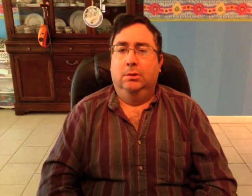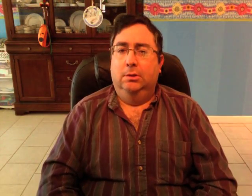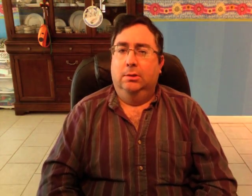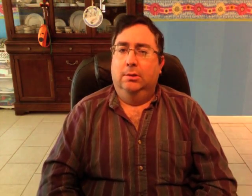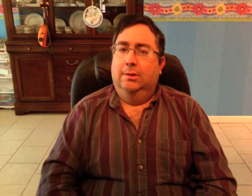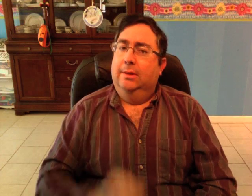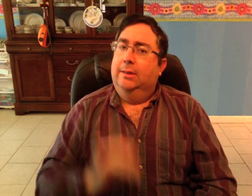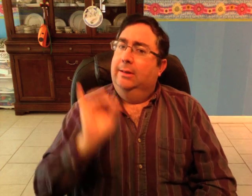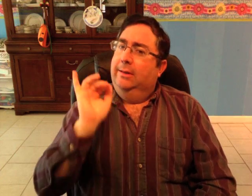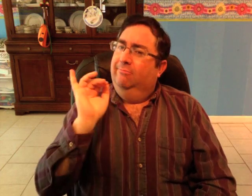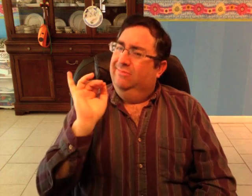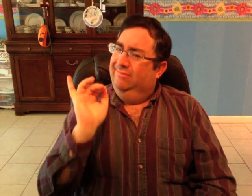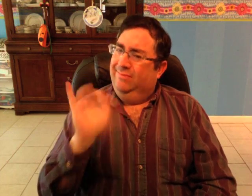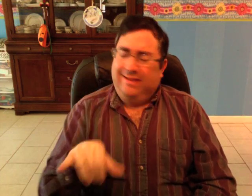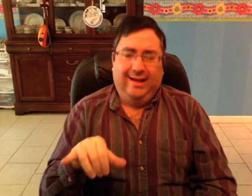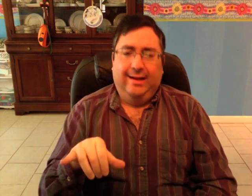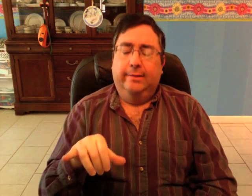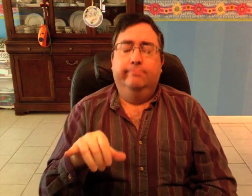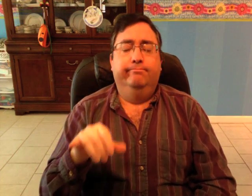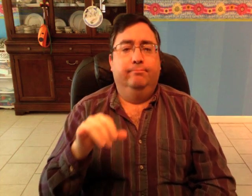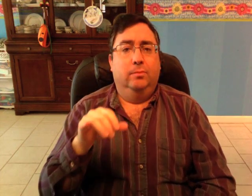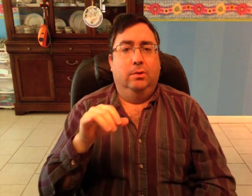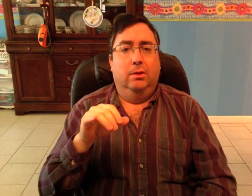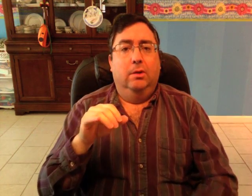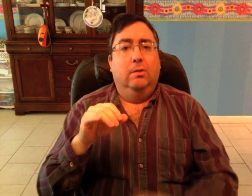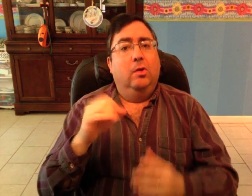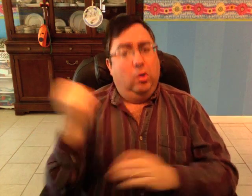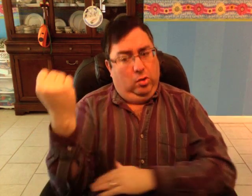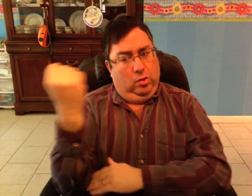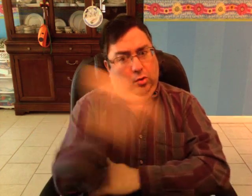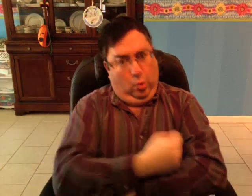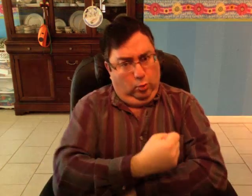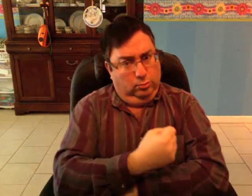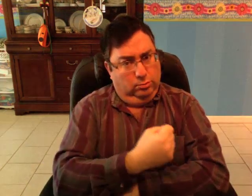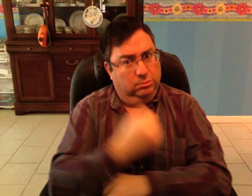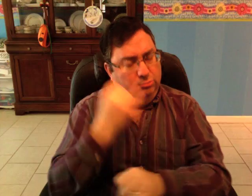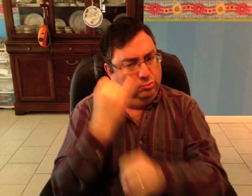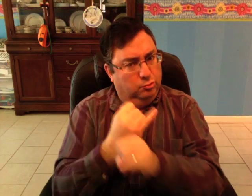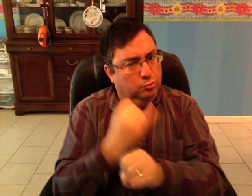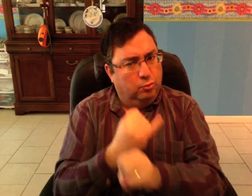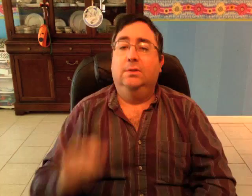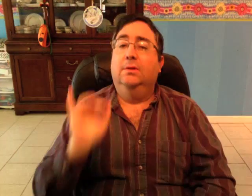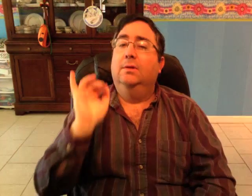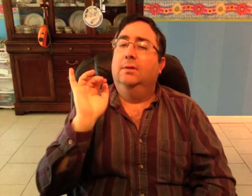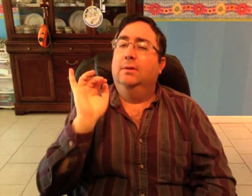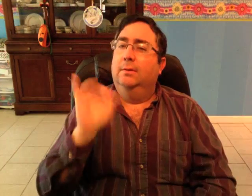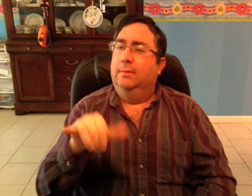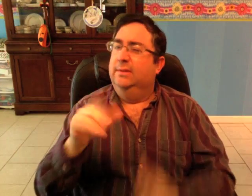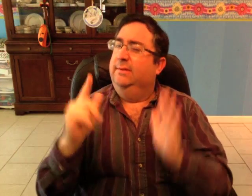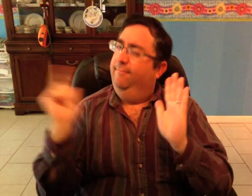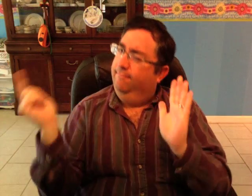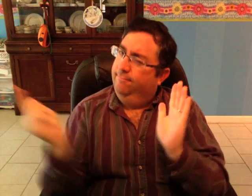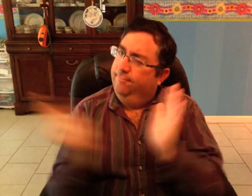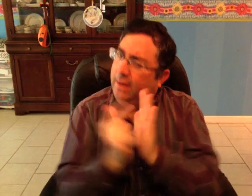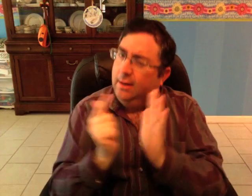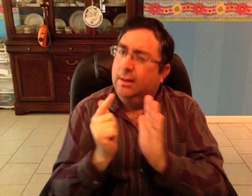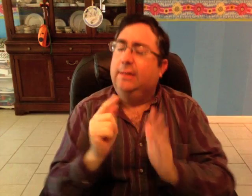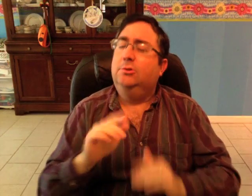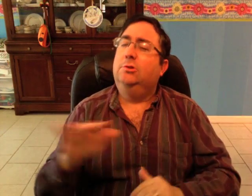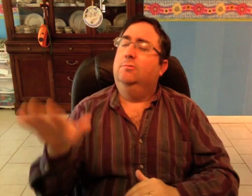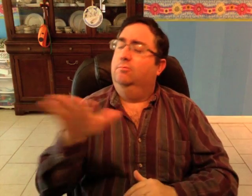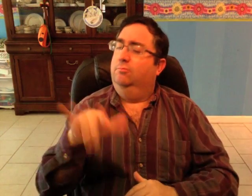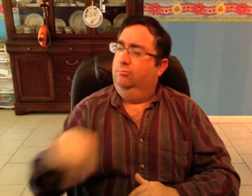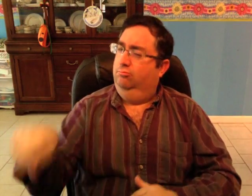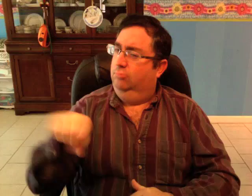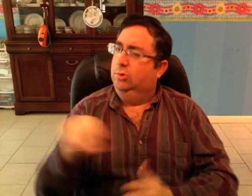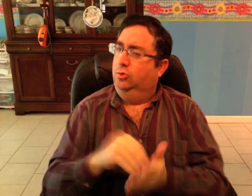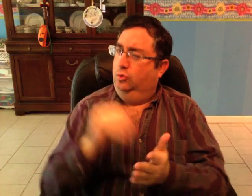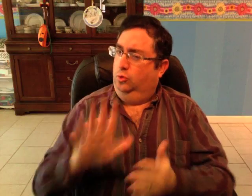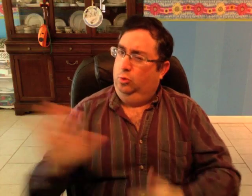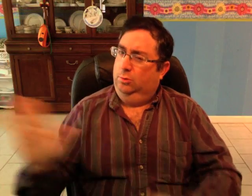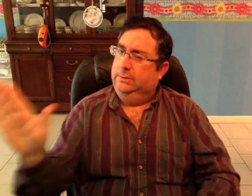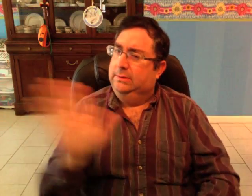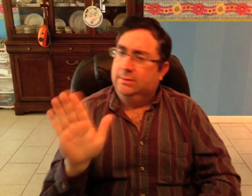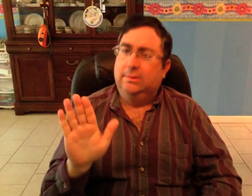But closing schools for the Deaf is a violation of the students'